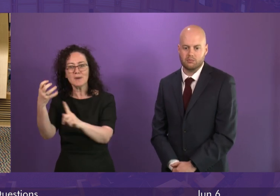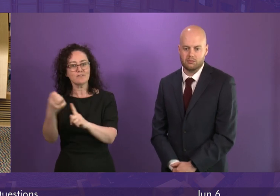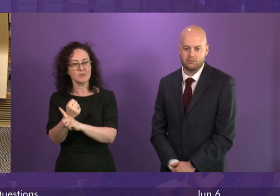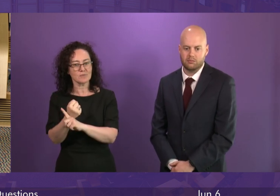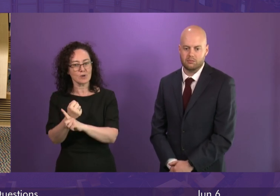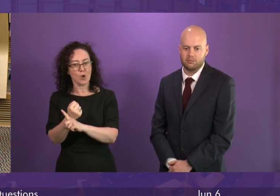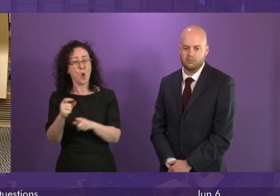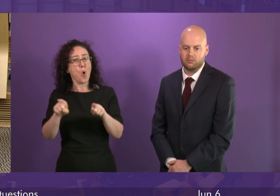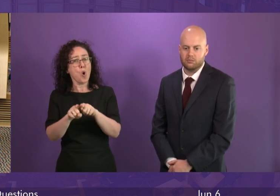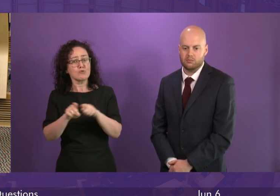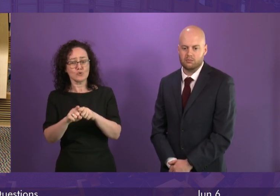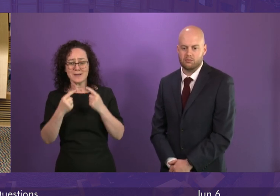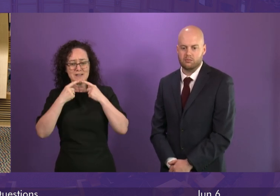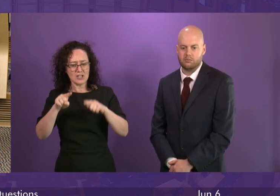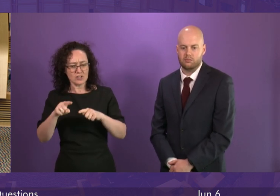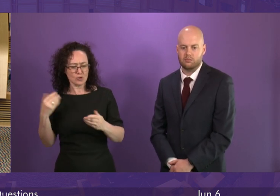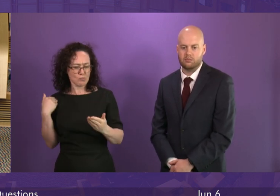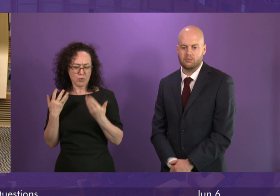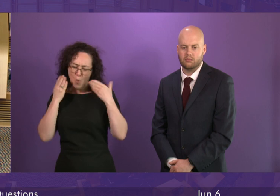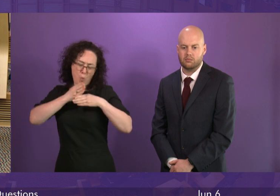long service of our teachers. I spent my day listening to all those fabulous examples while